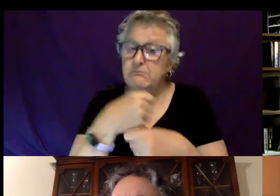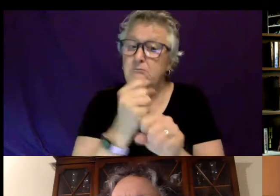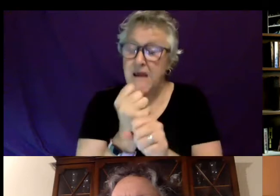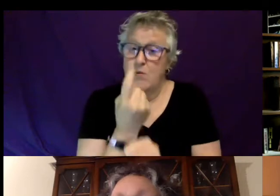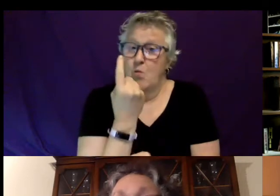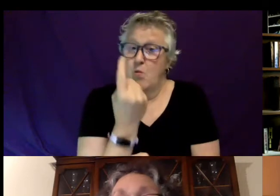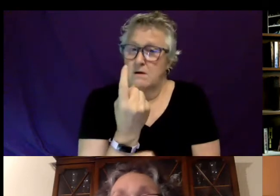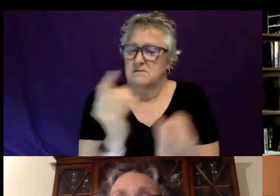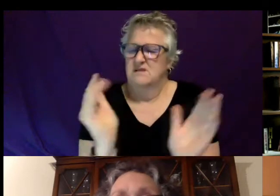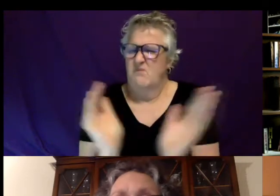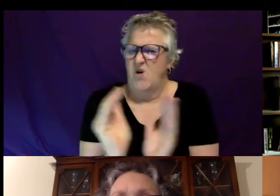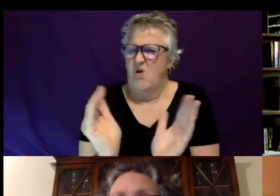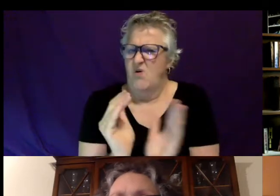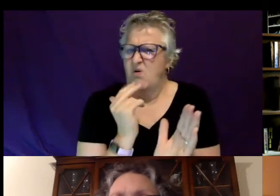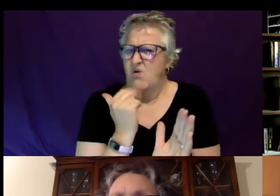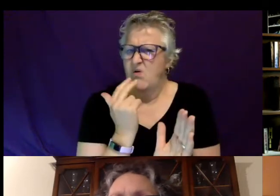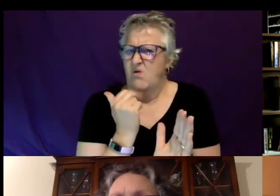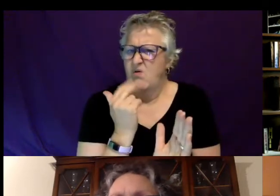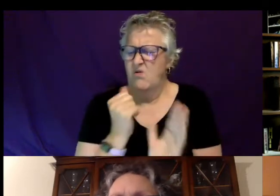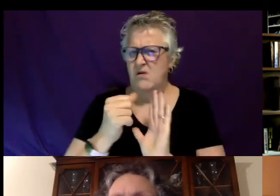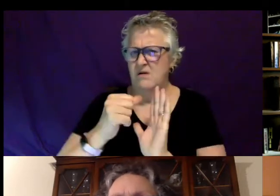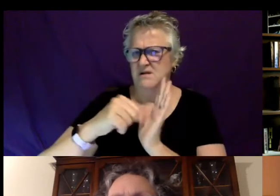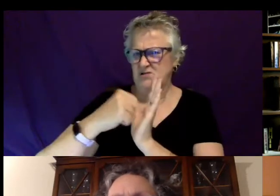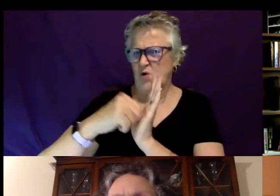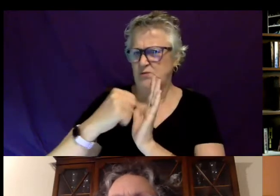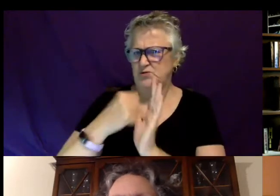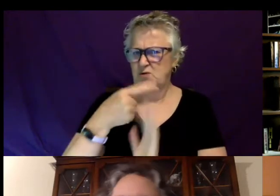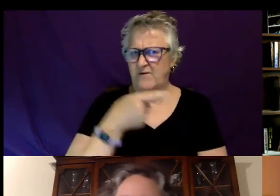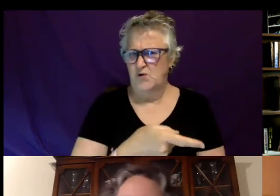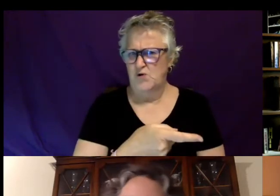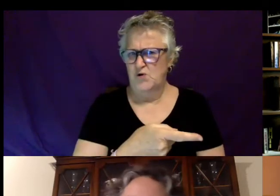it. And my wife loves it and won't let me sell it!